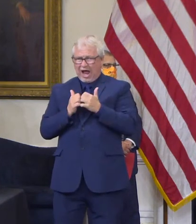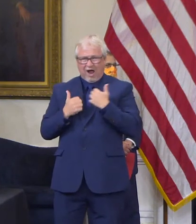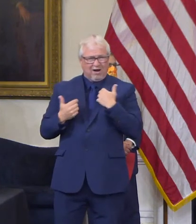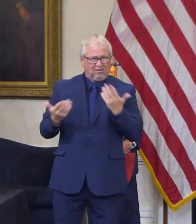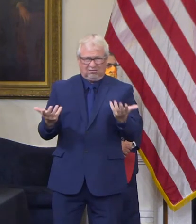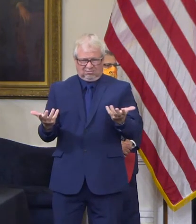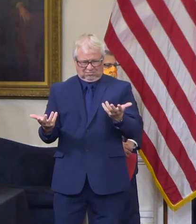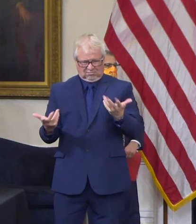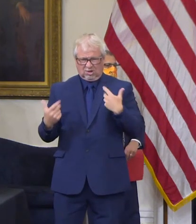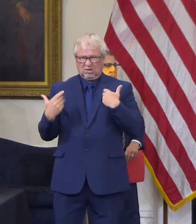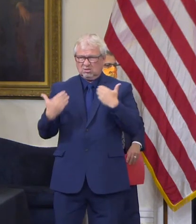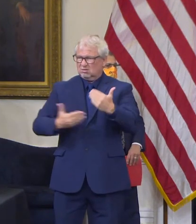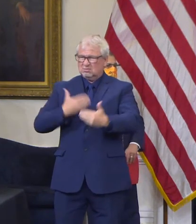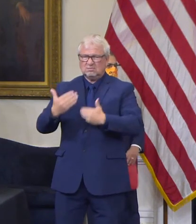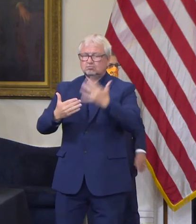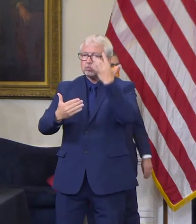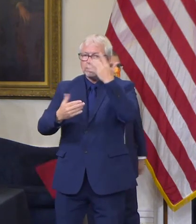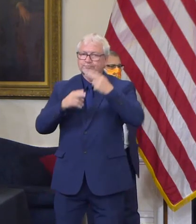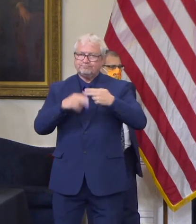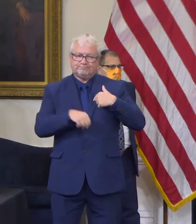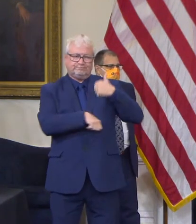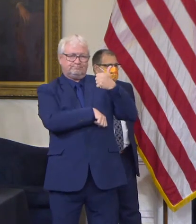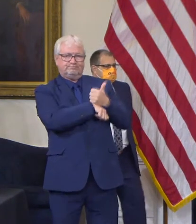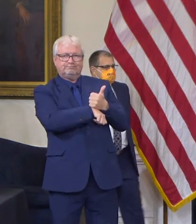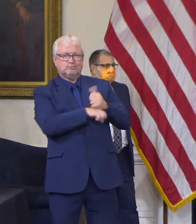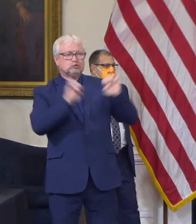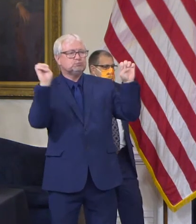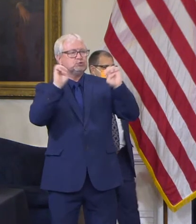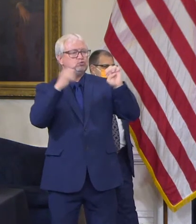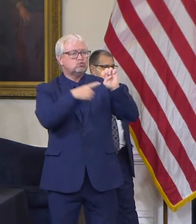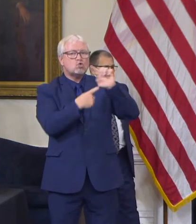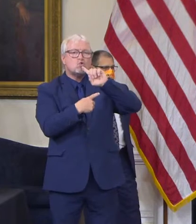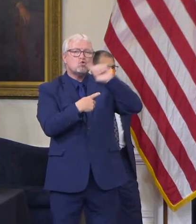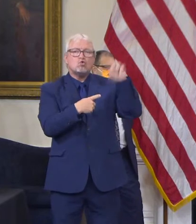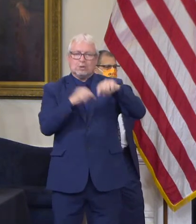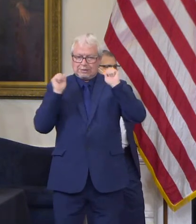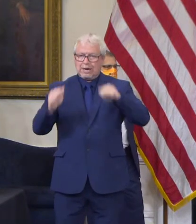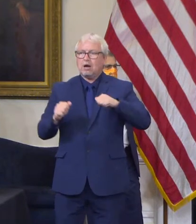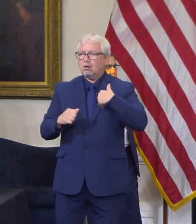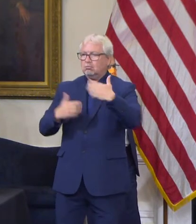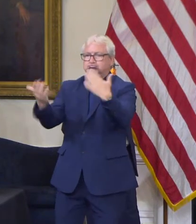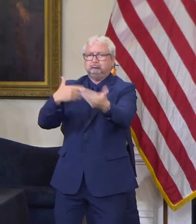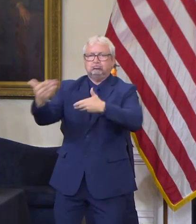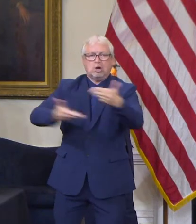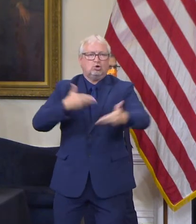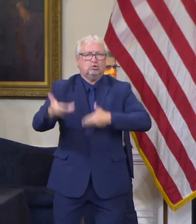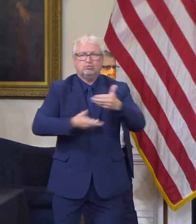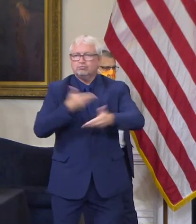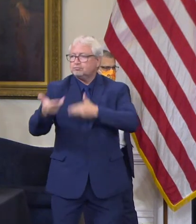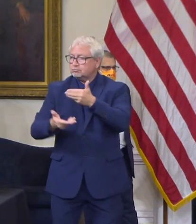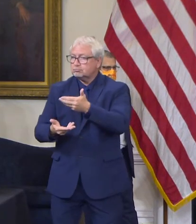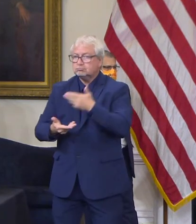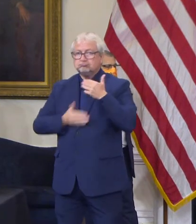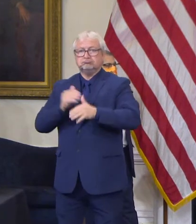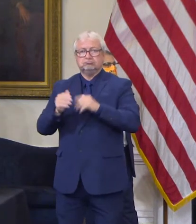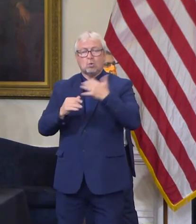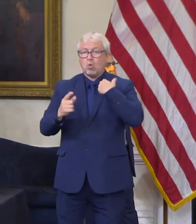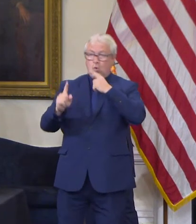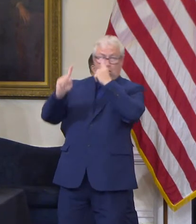legislation to make some of these reforms permanent so that our hospital systems have the tools they need to respond to future crises.